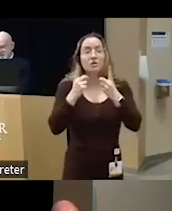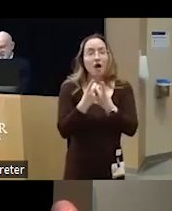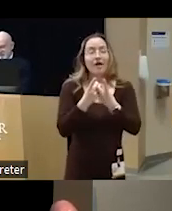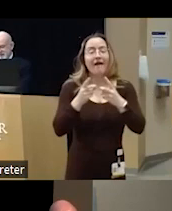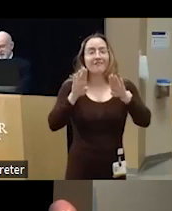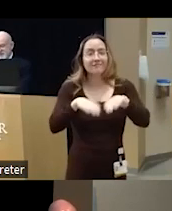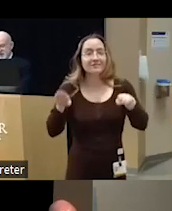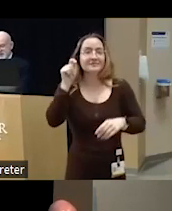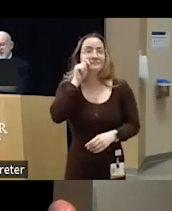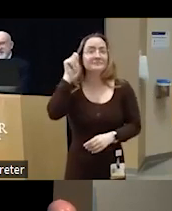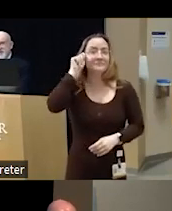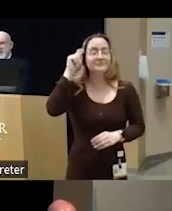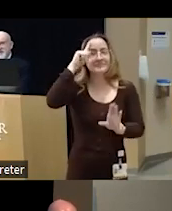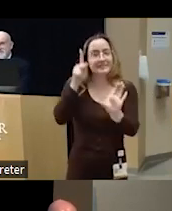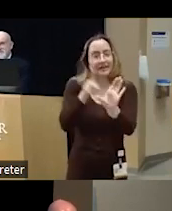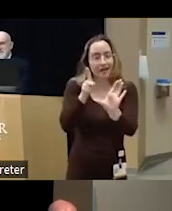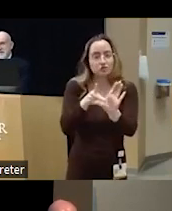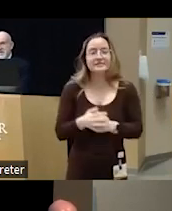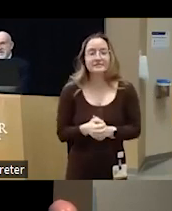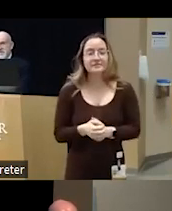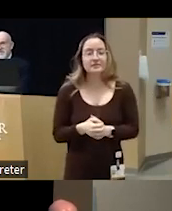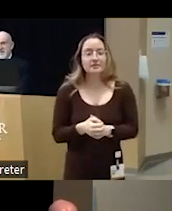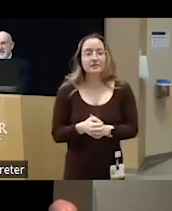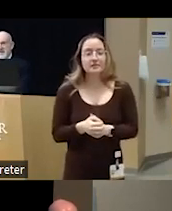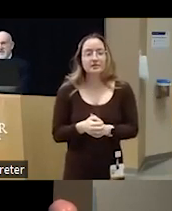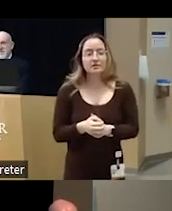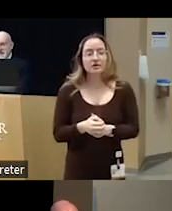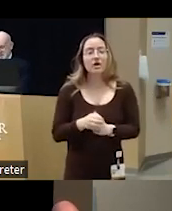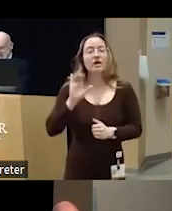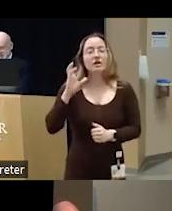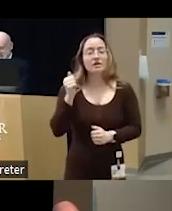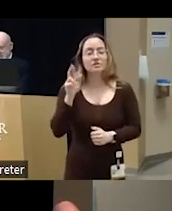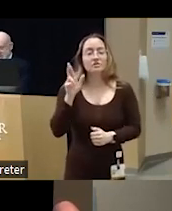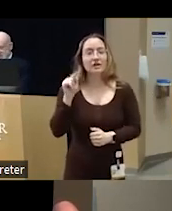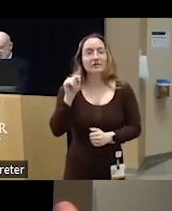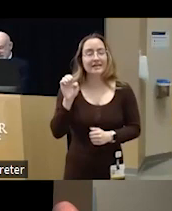at the charity University School of Medicine in Berlin, Germany.